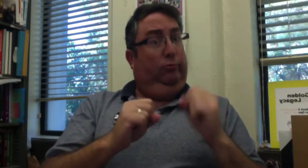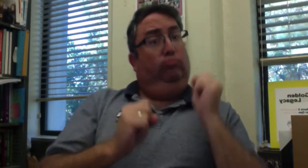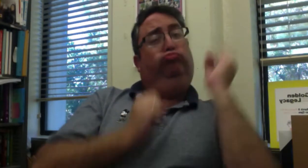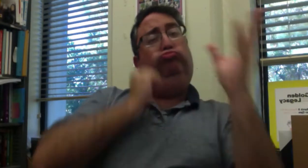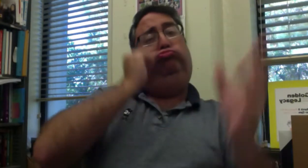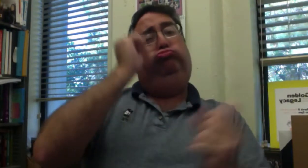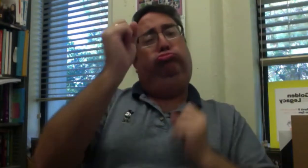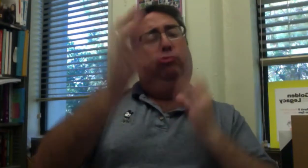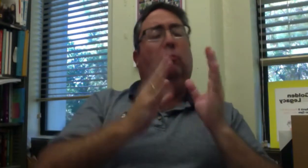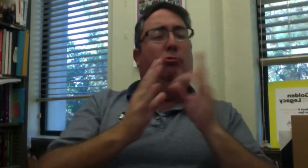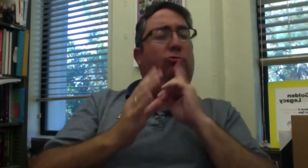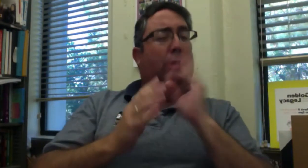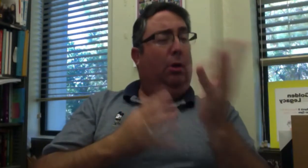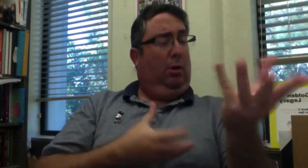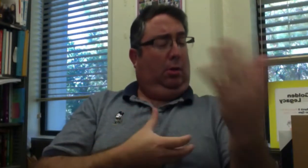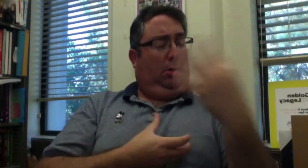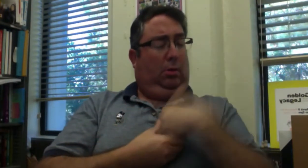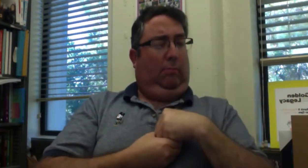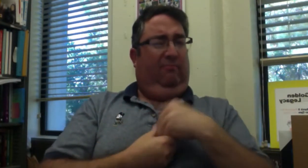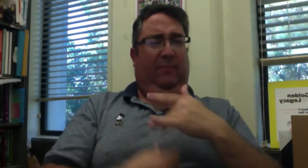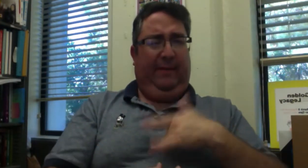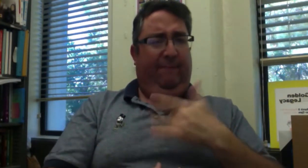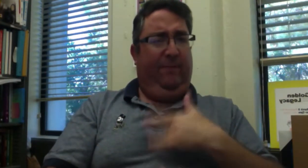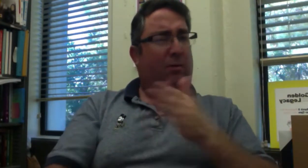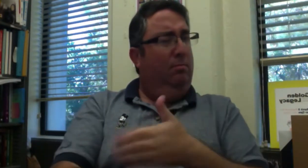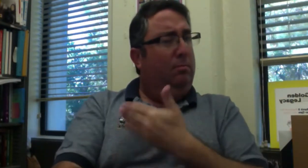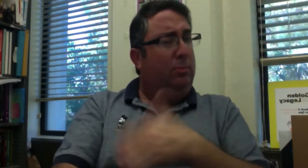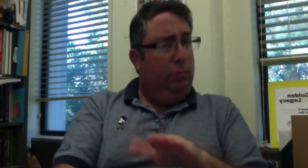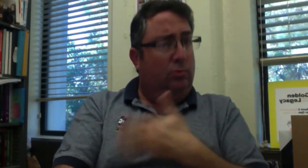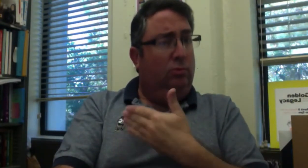It's hard to make a signed music performance that incorporates rhythm, rhyme, harmony, and encapsulates that "musical" element.